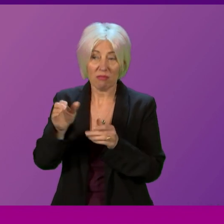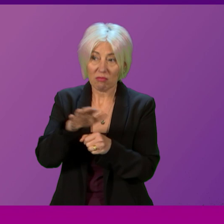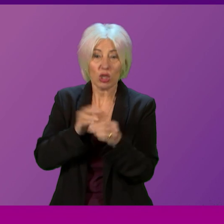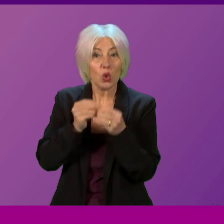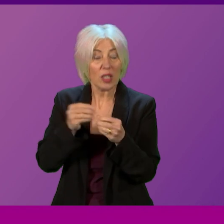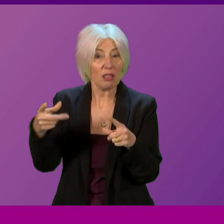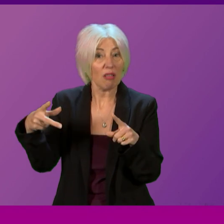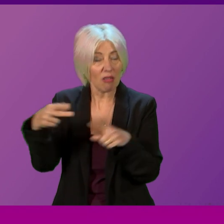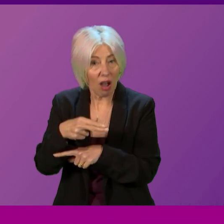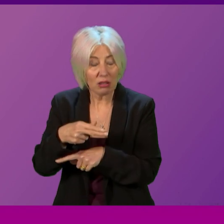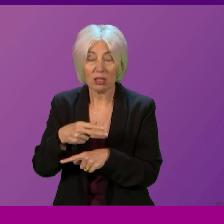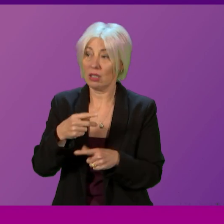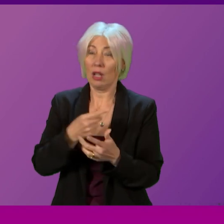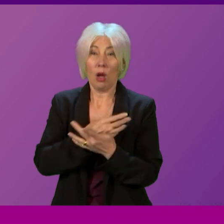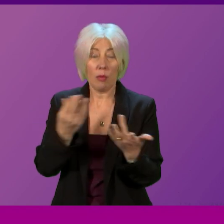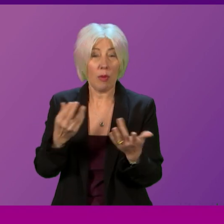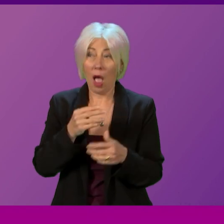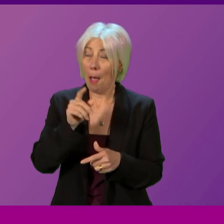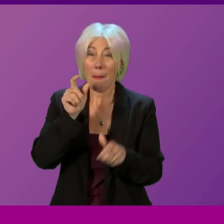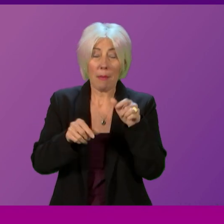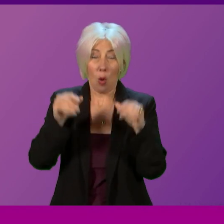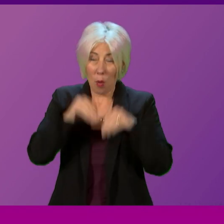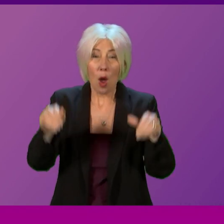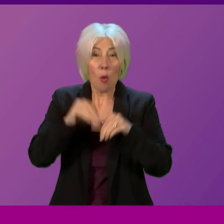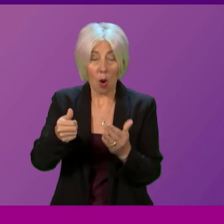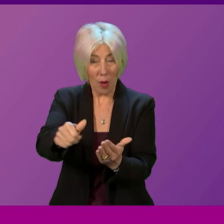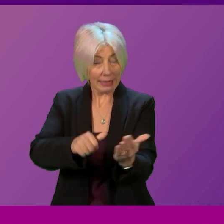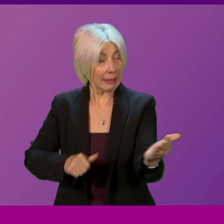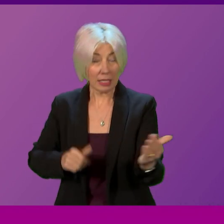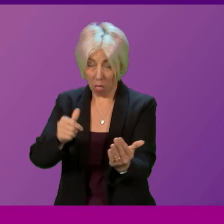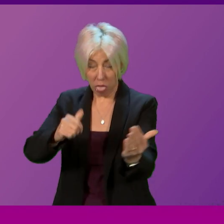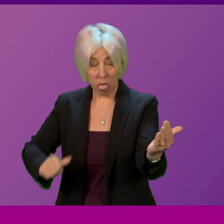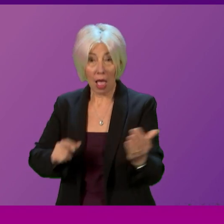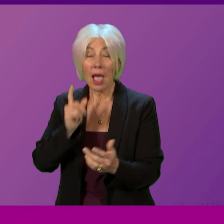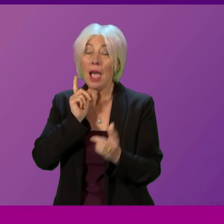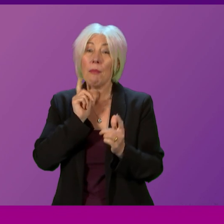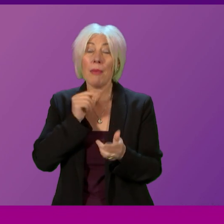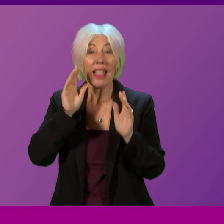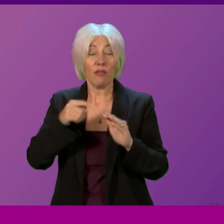Some 750,000 Scots are on an NHS waiting list, and people are being forced to go into debt to go private.